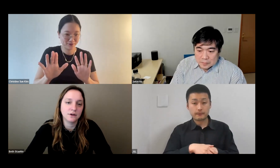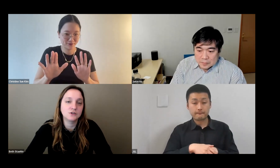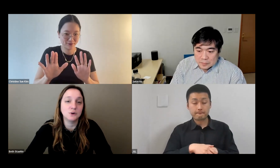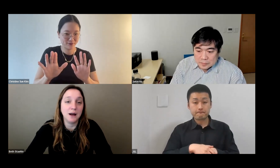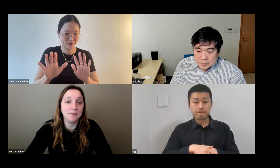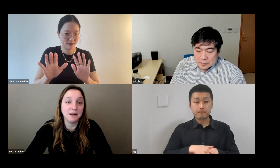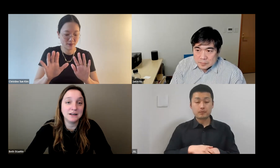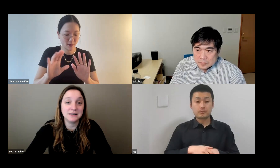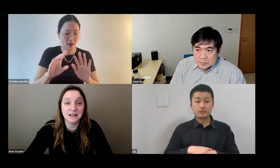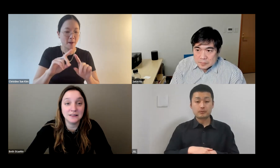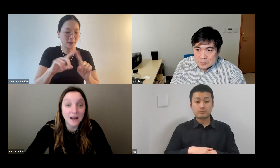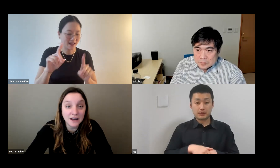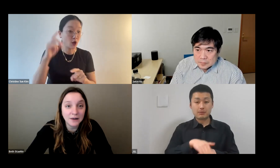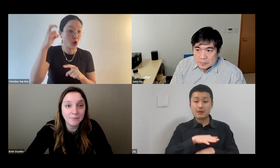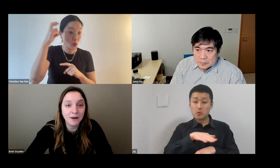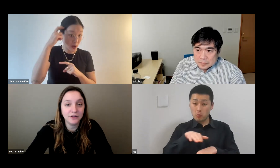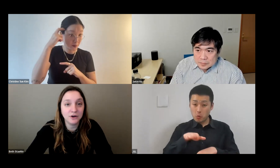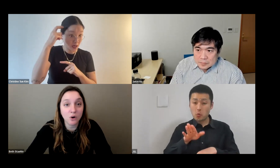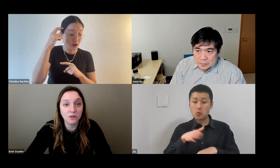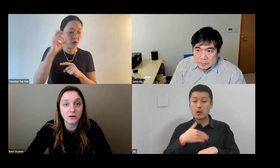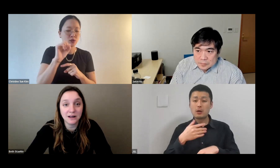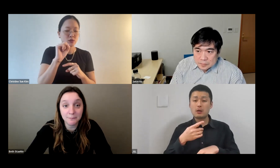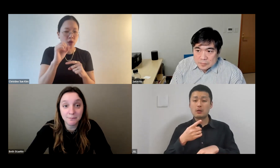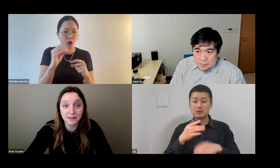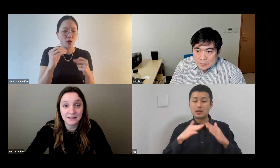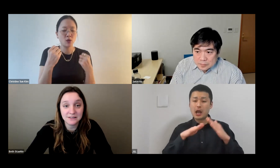So I'm not going to say a lot about the cochlear implant